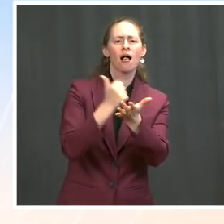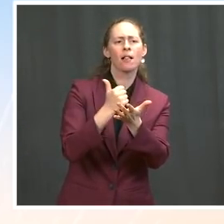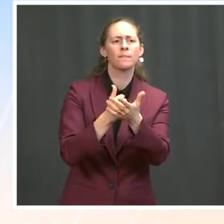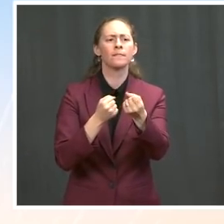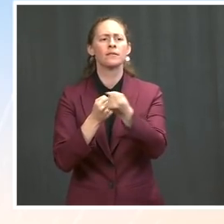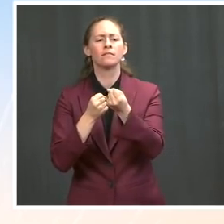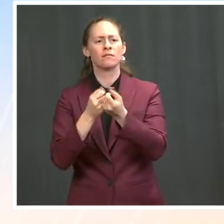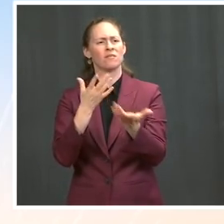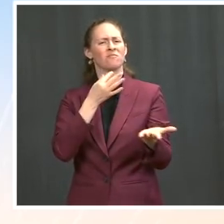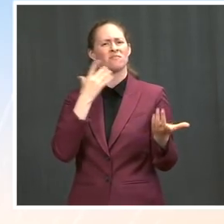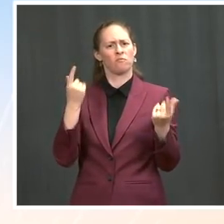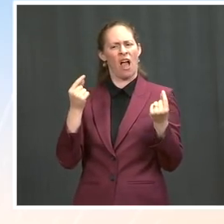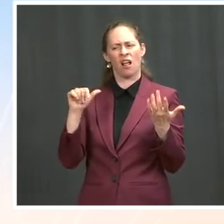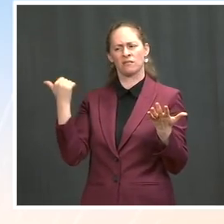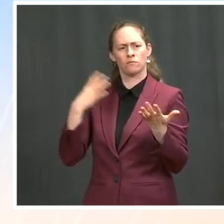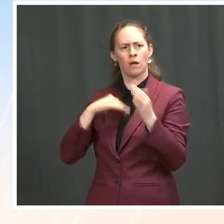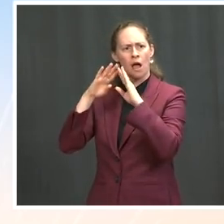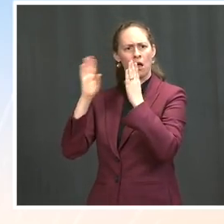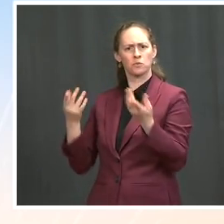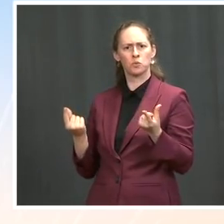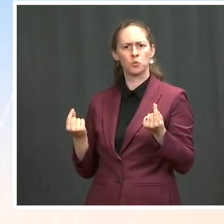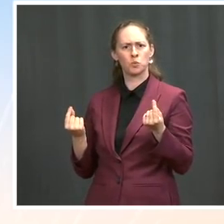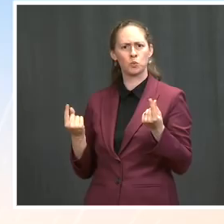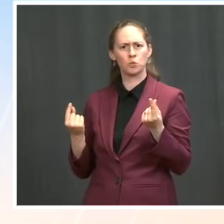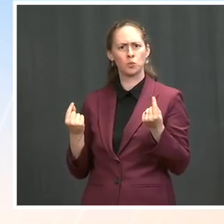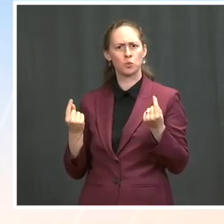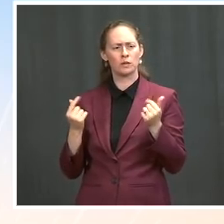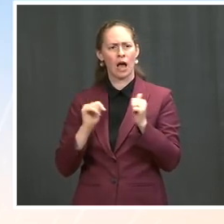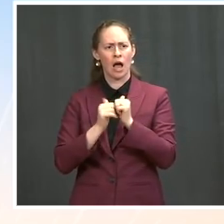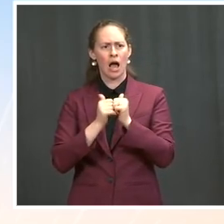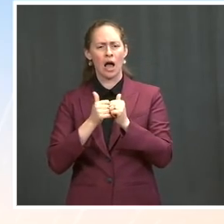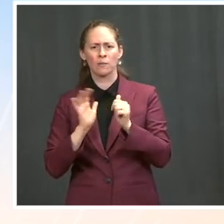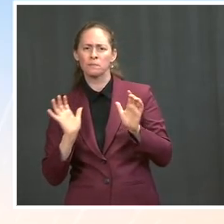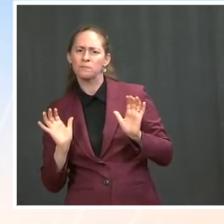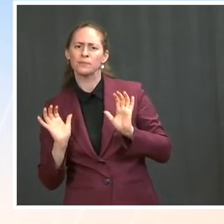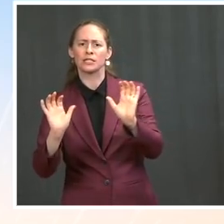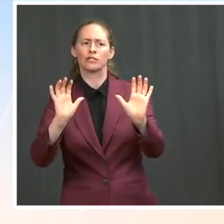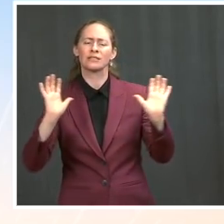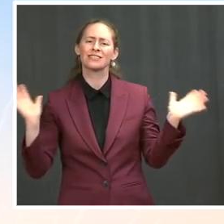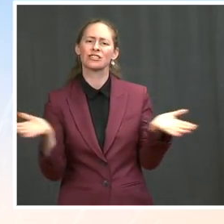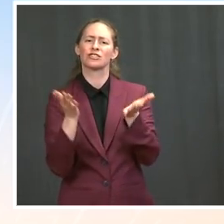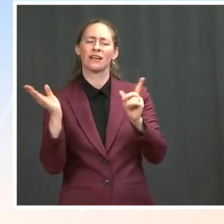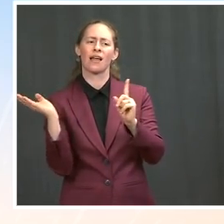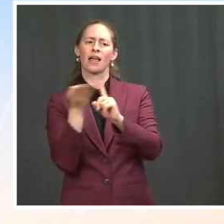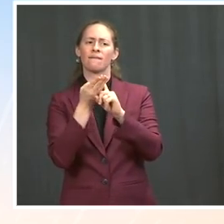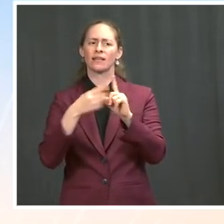to try and change the trajectory of vaccination rates? And what are the concerns of missing